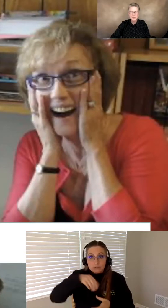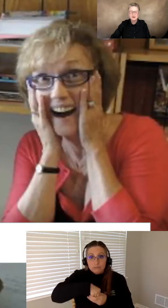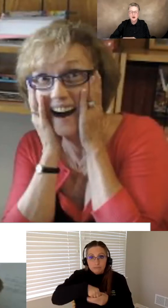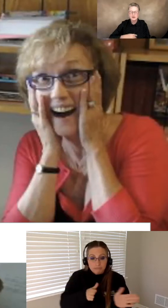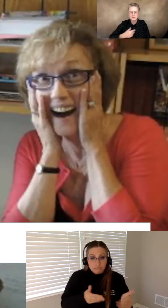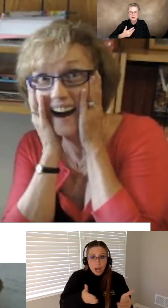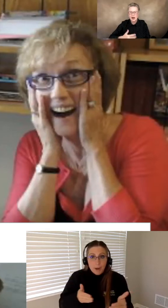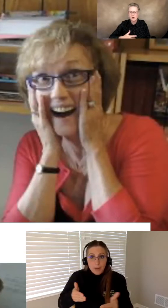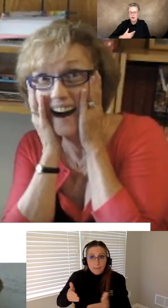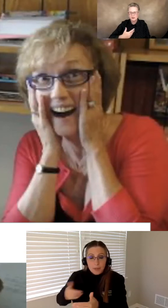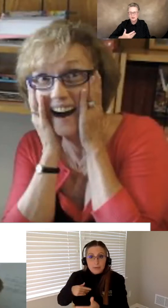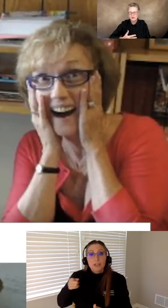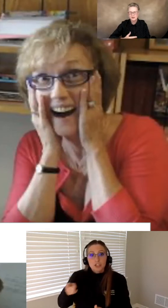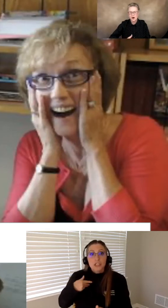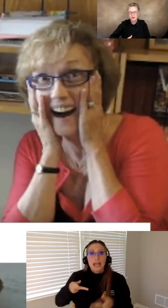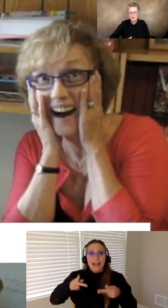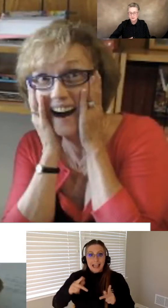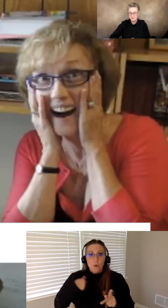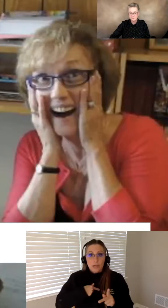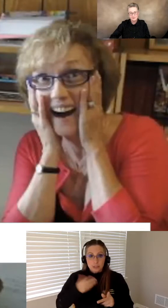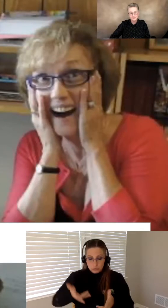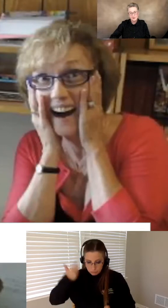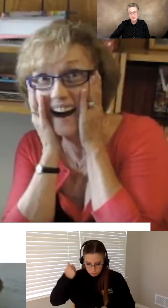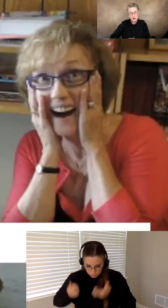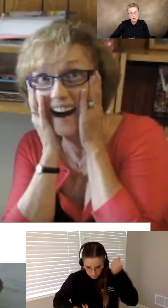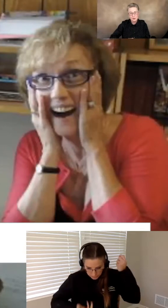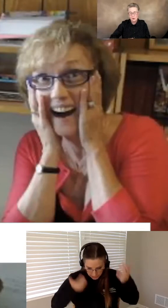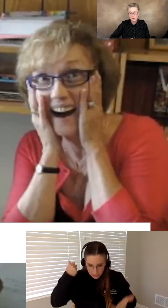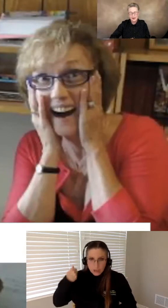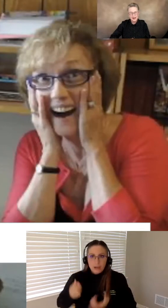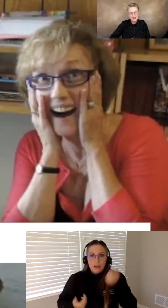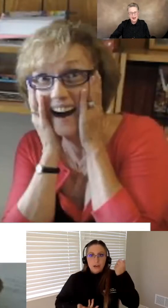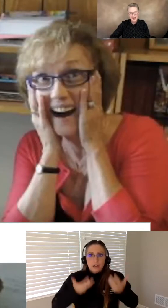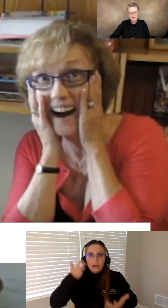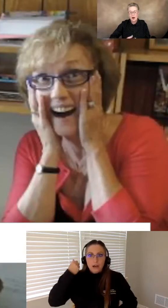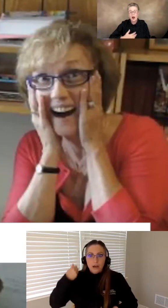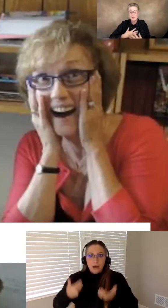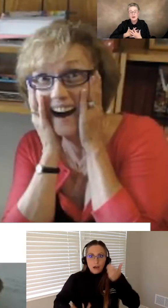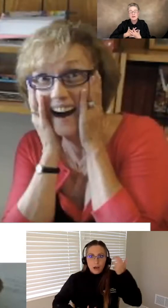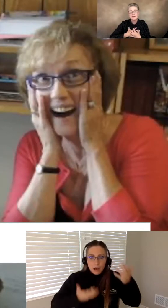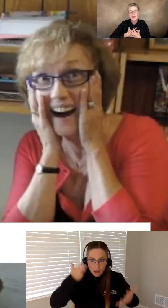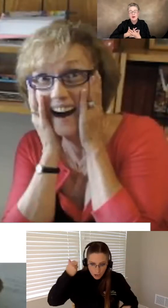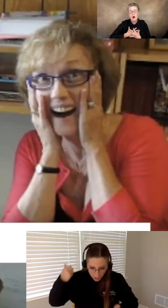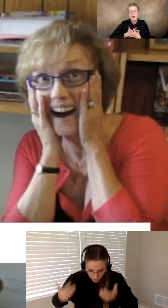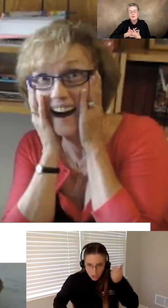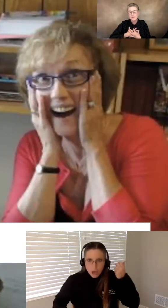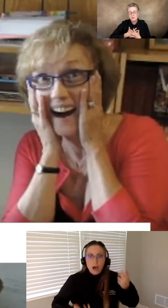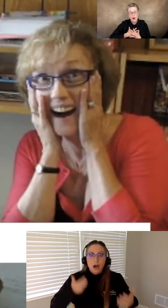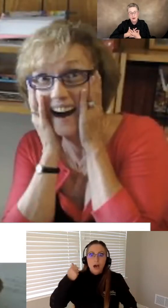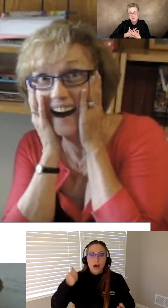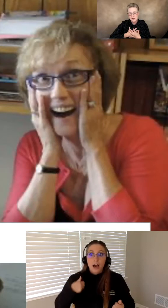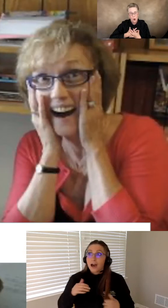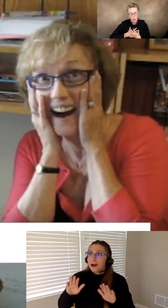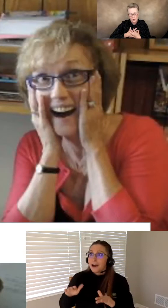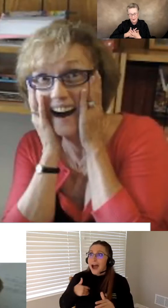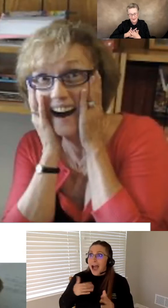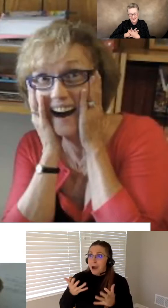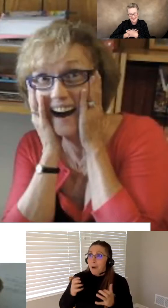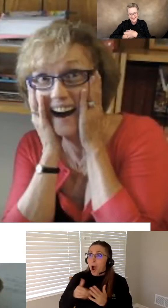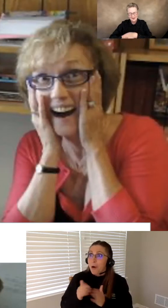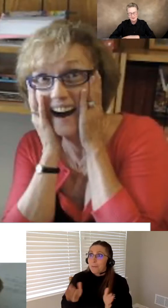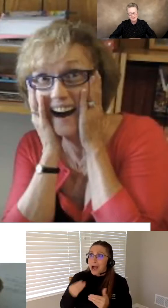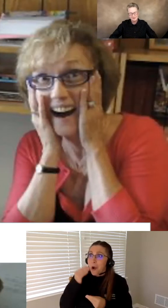started to allow us to start to look through and I wanted to take all of those boxes home